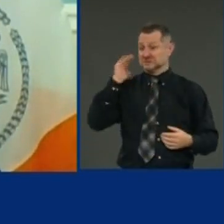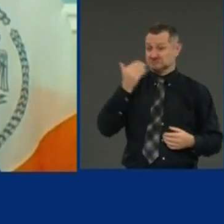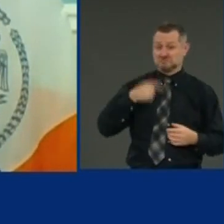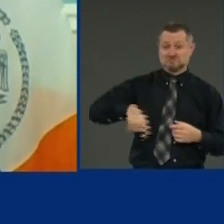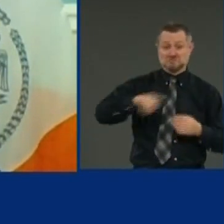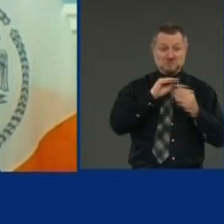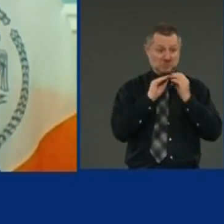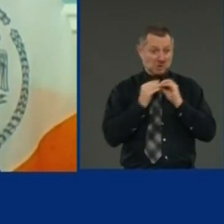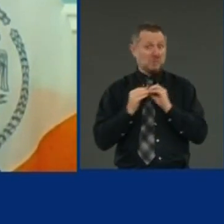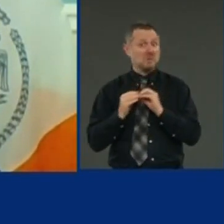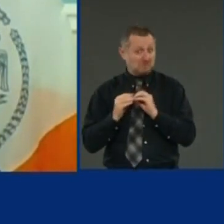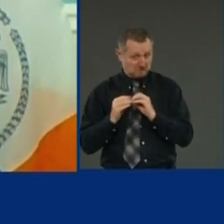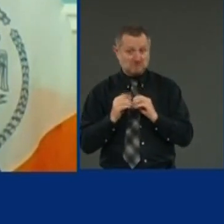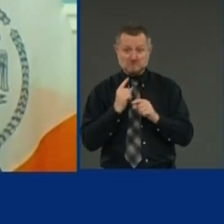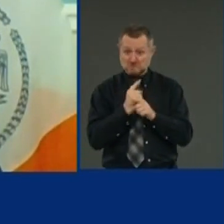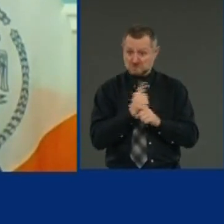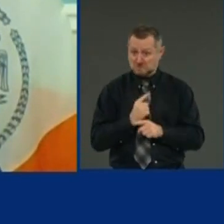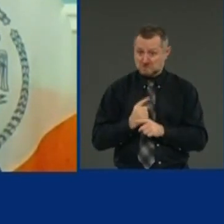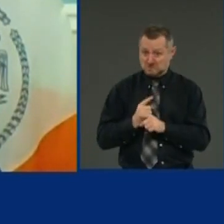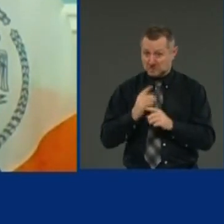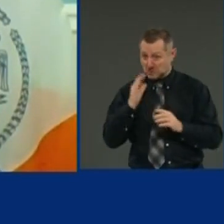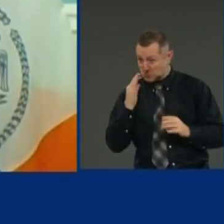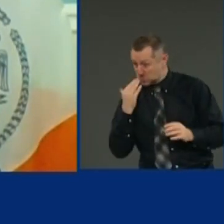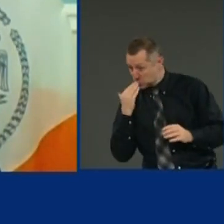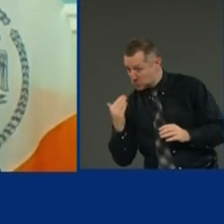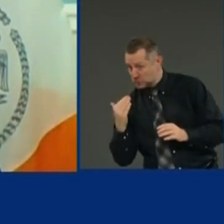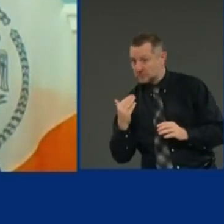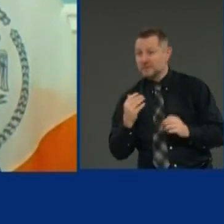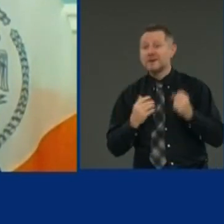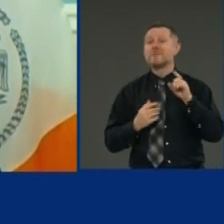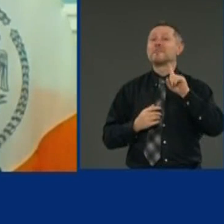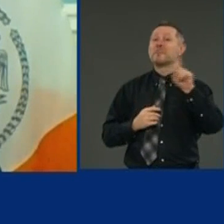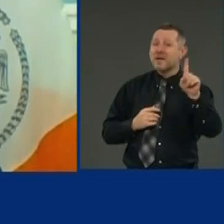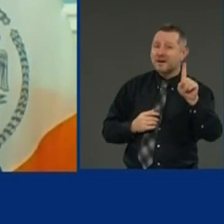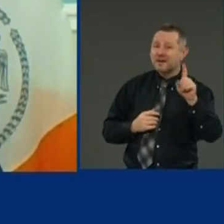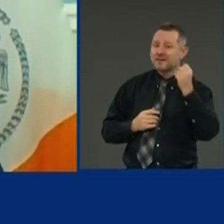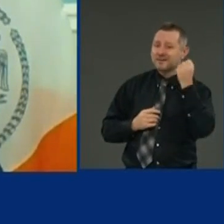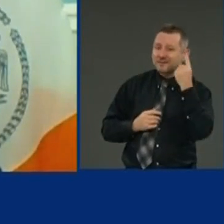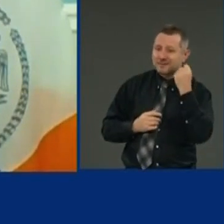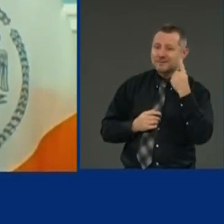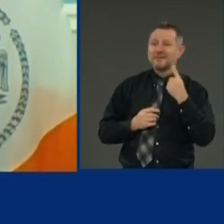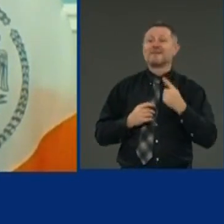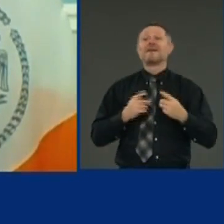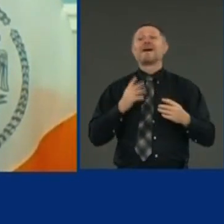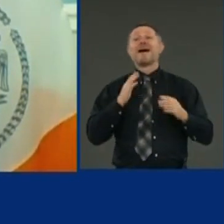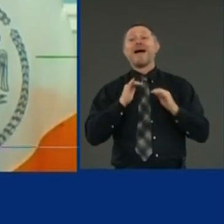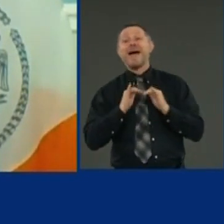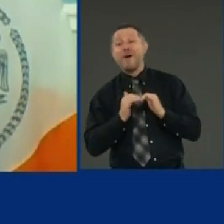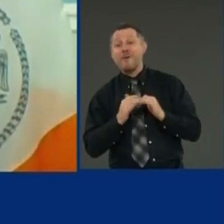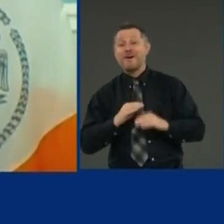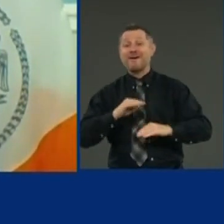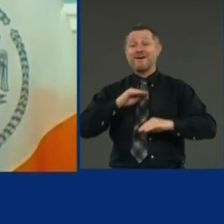AND WHEN I TALKED TO THE PEOPLE OF NEW YORK CITY THIS MORNING I TOLD THEM THE INDICATORS WERE MOVING ABSOLUTELY IN THE RIGHT